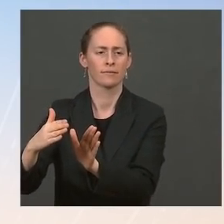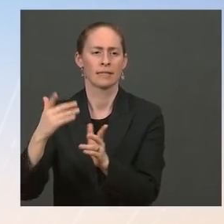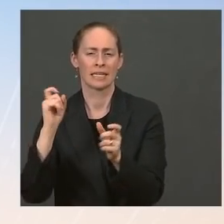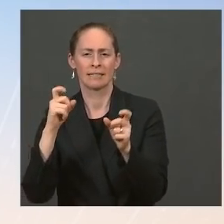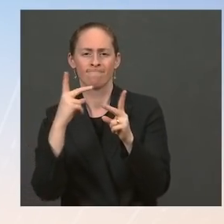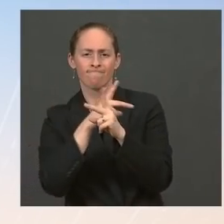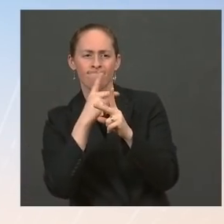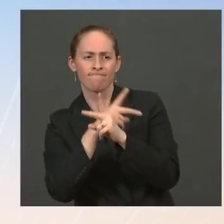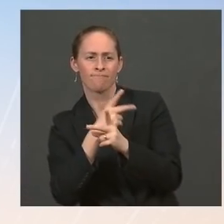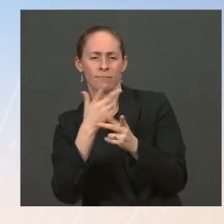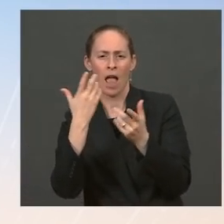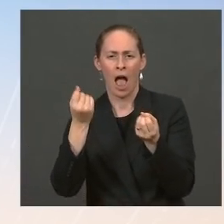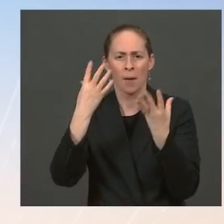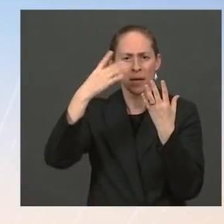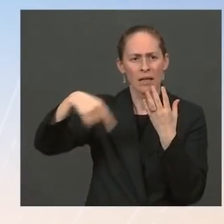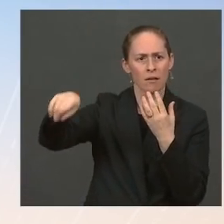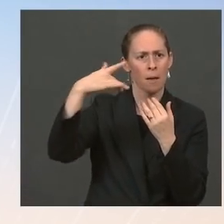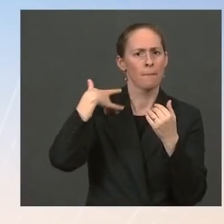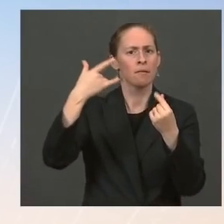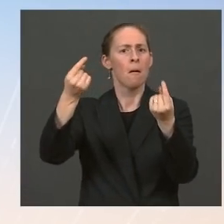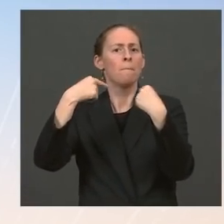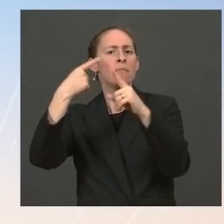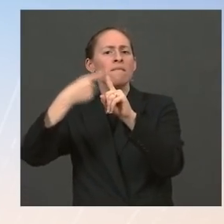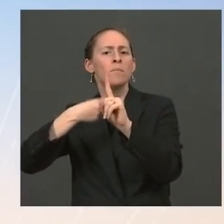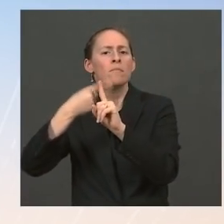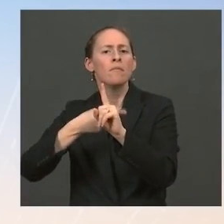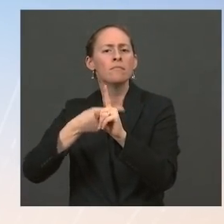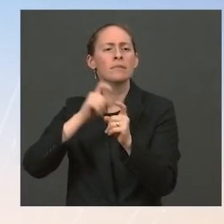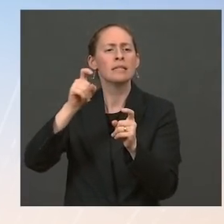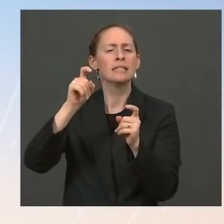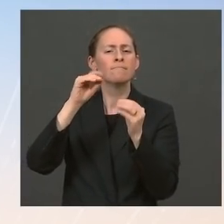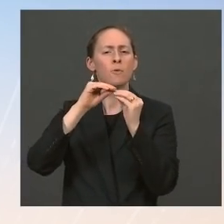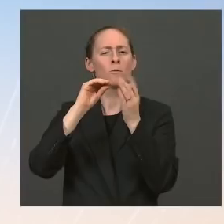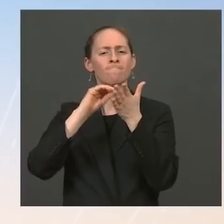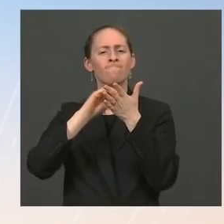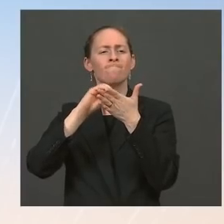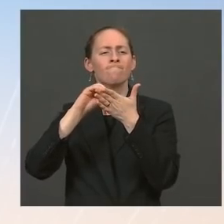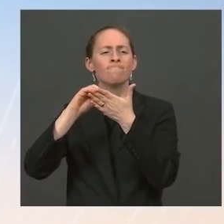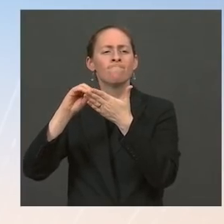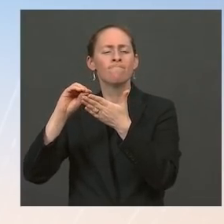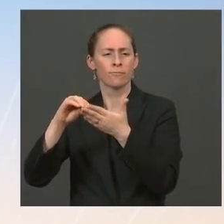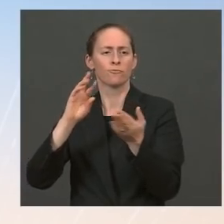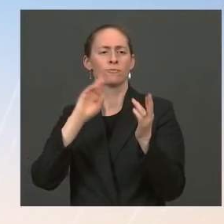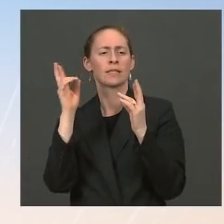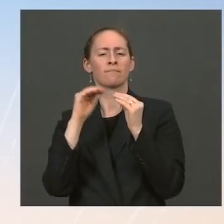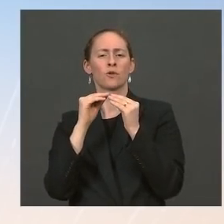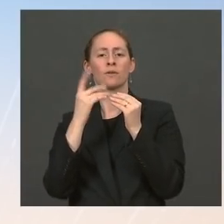month by month, but we need a longer-term legislation, comprehensive reform put in place.